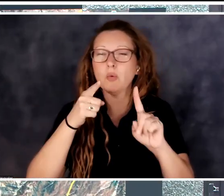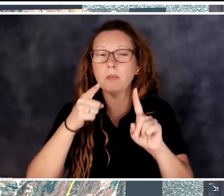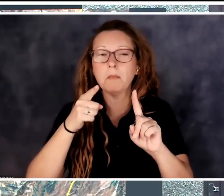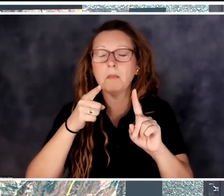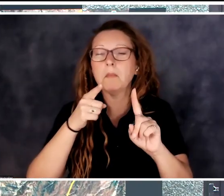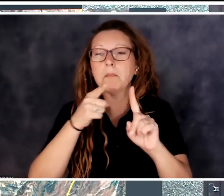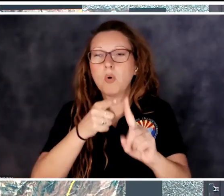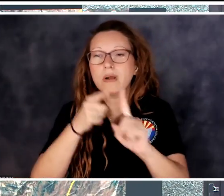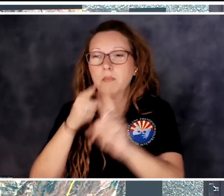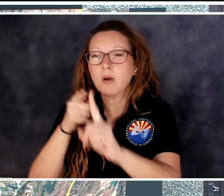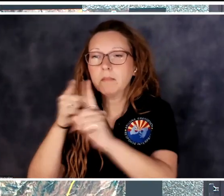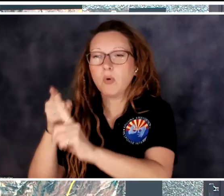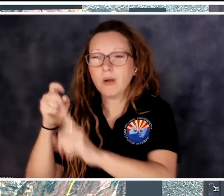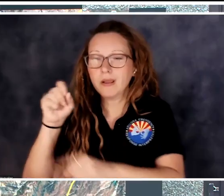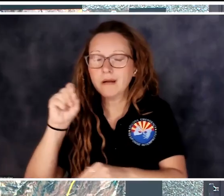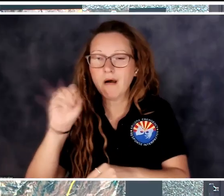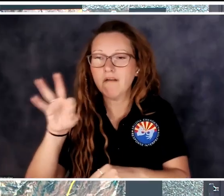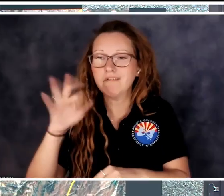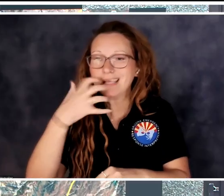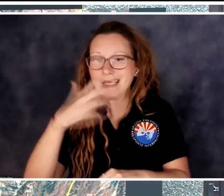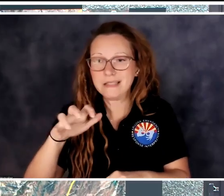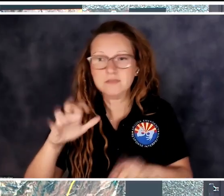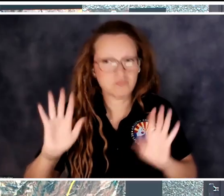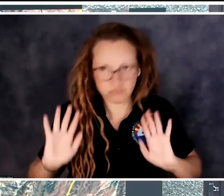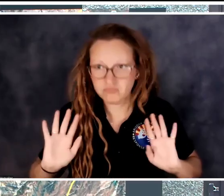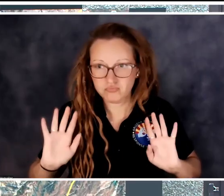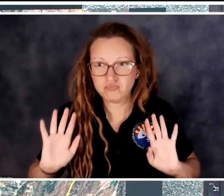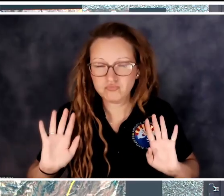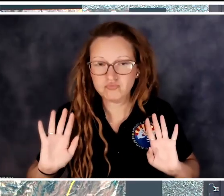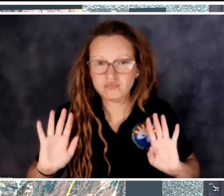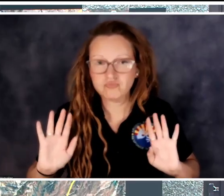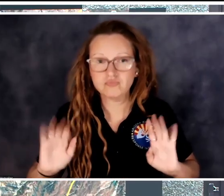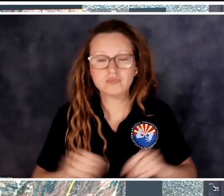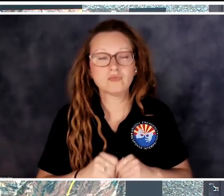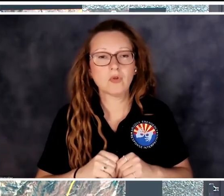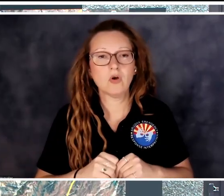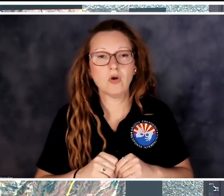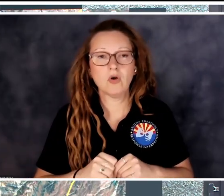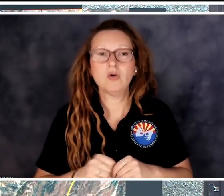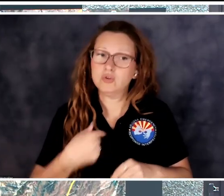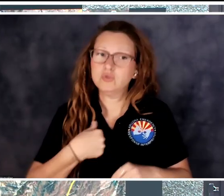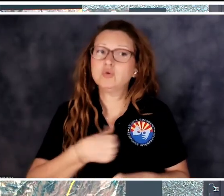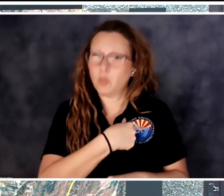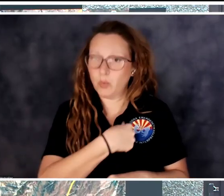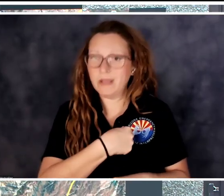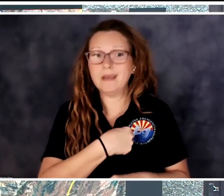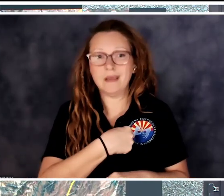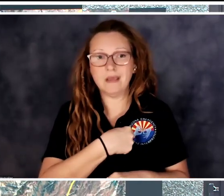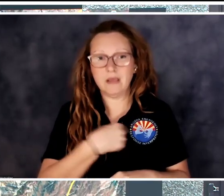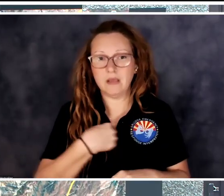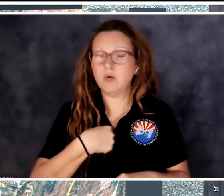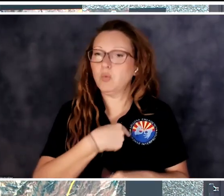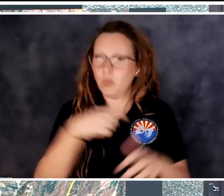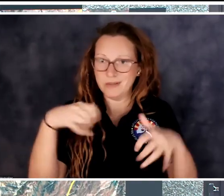So these are just points of fire. So it's individual records of heat out there.